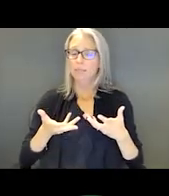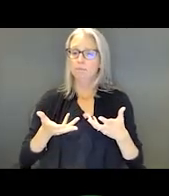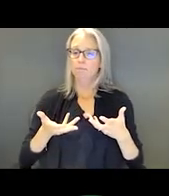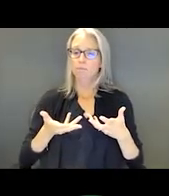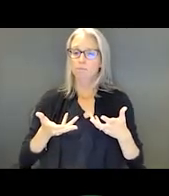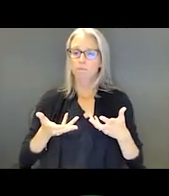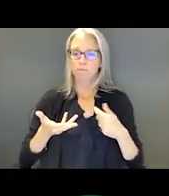thousandth as good as they are.